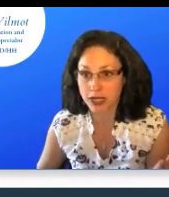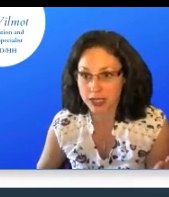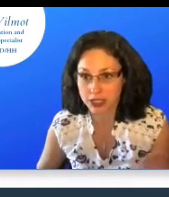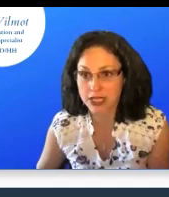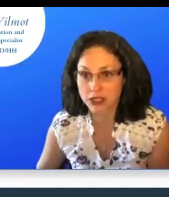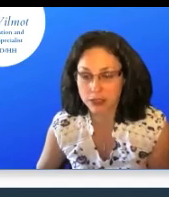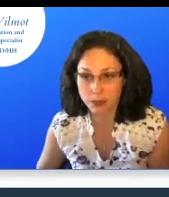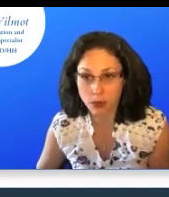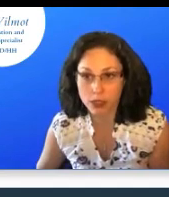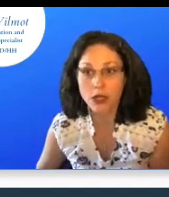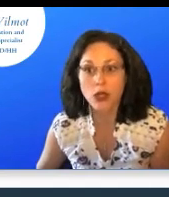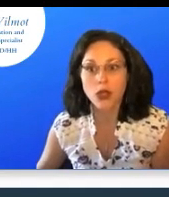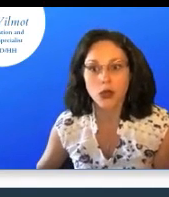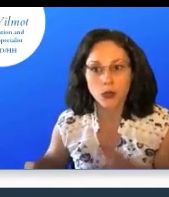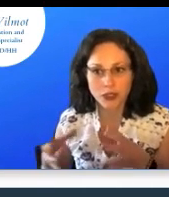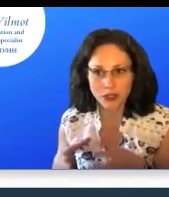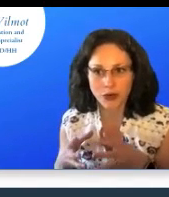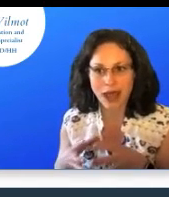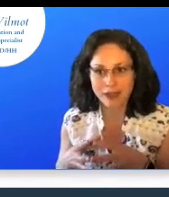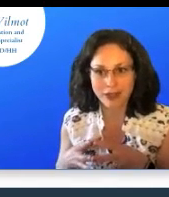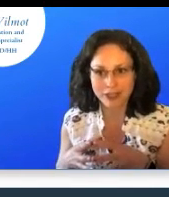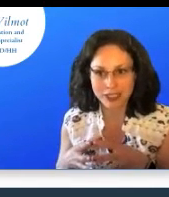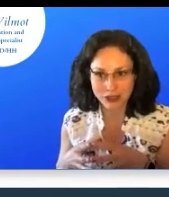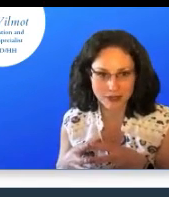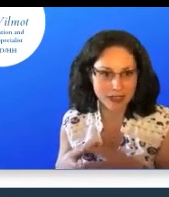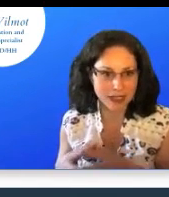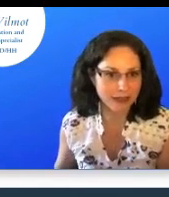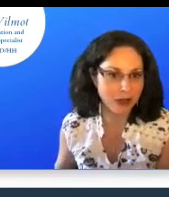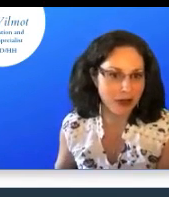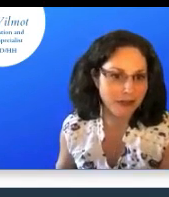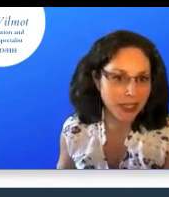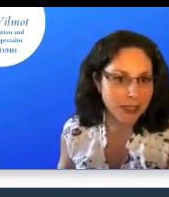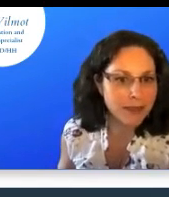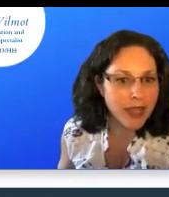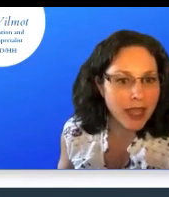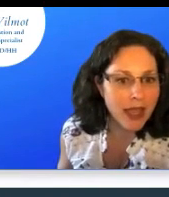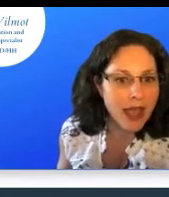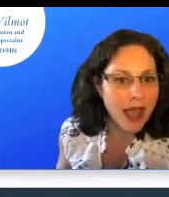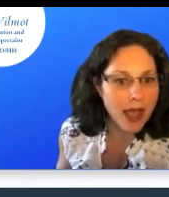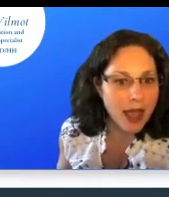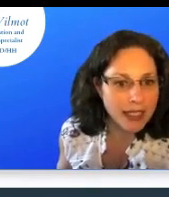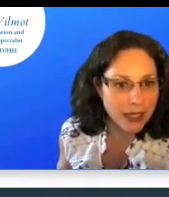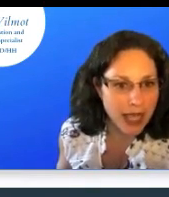Education support when you don't have enough teachers of the deaf and hard of hearing. Karen